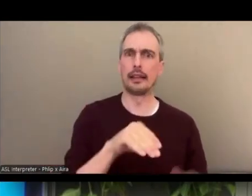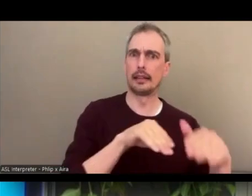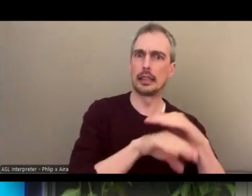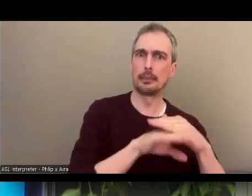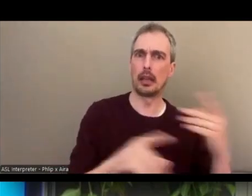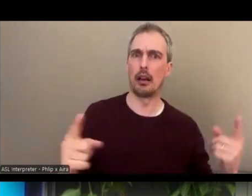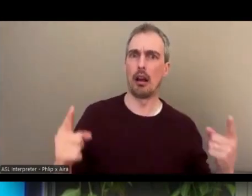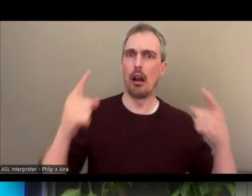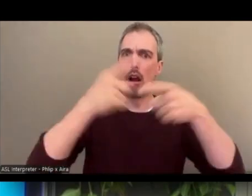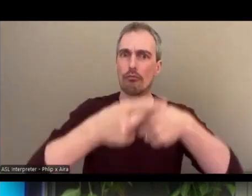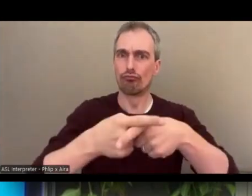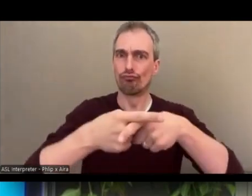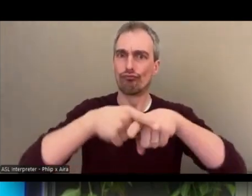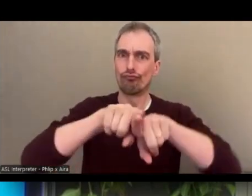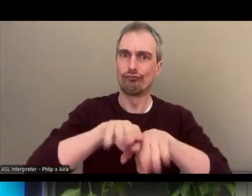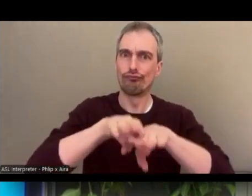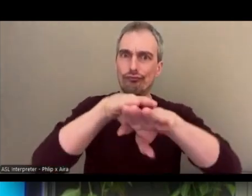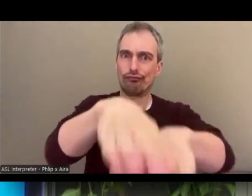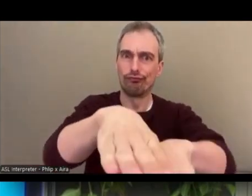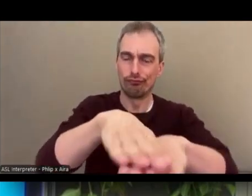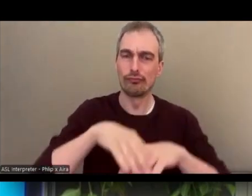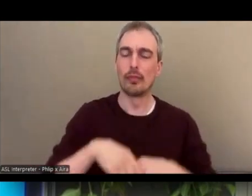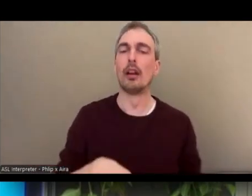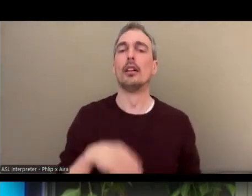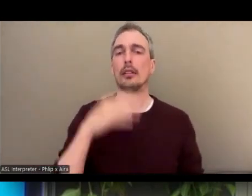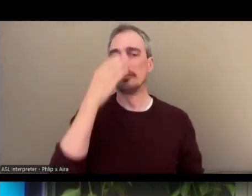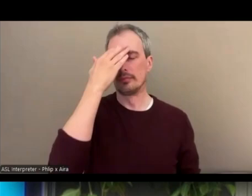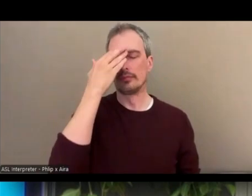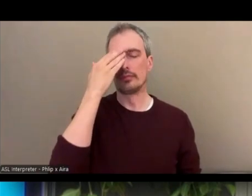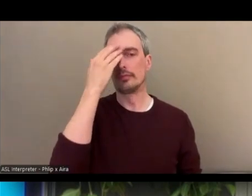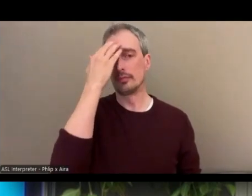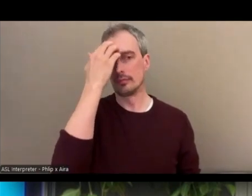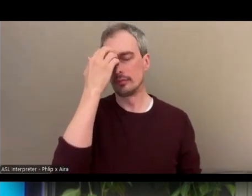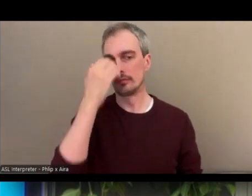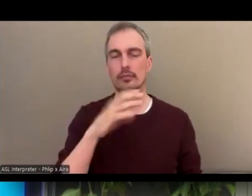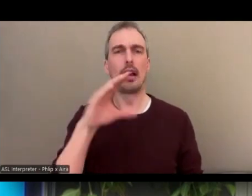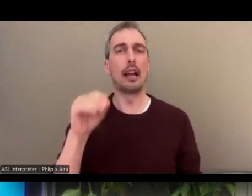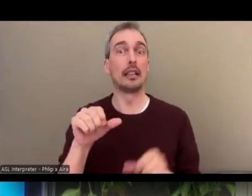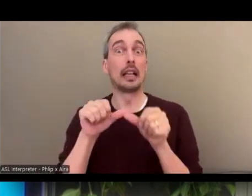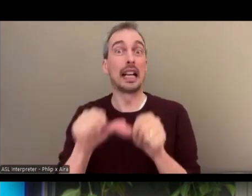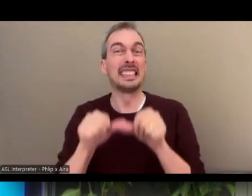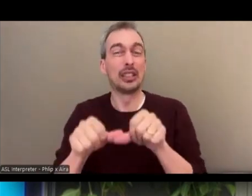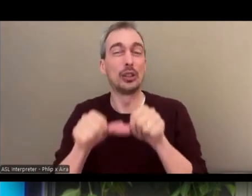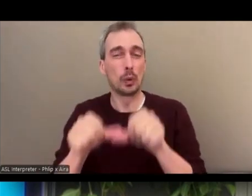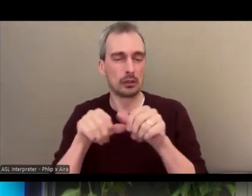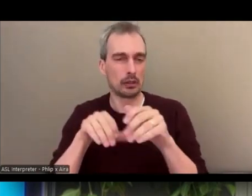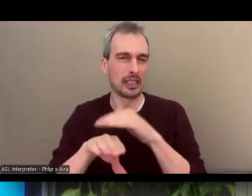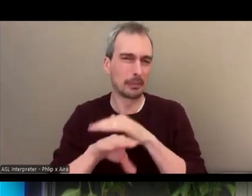My slides are up on noti.st. So if you find it easier to follow along that way, it's